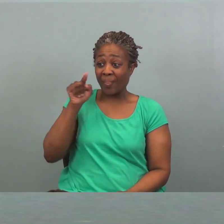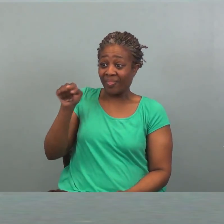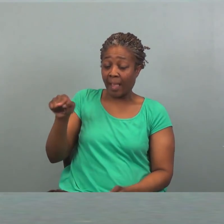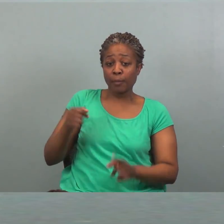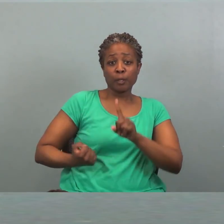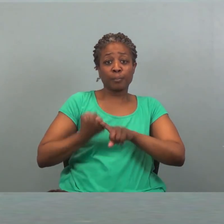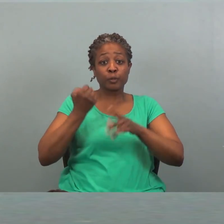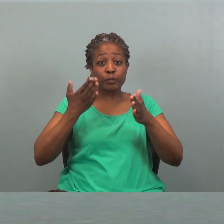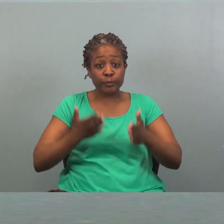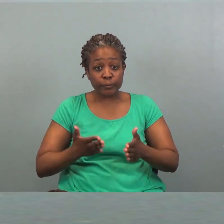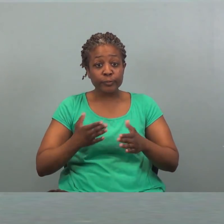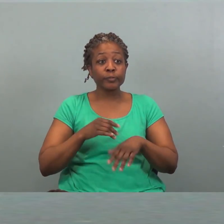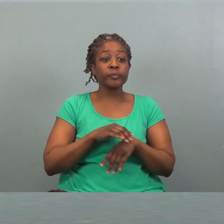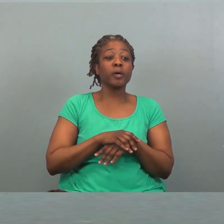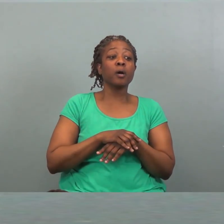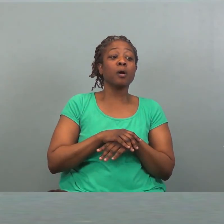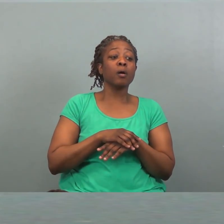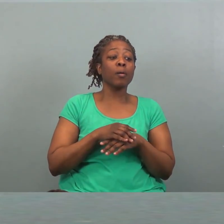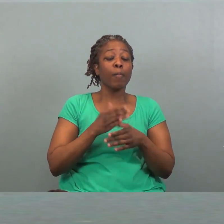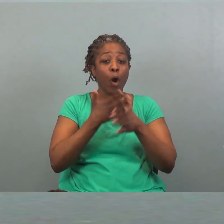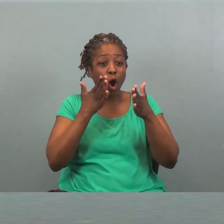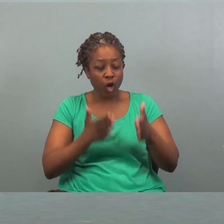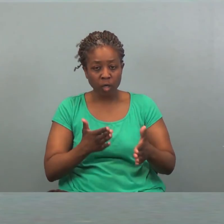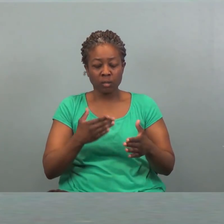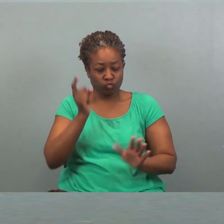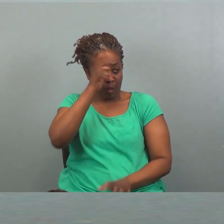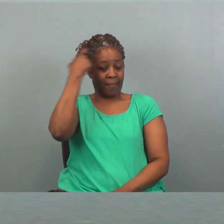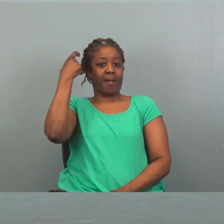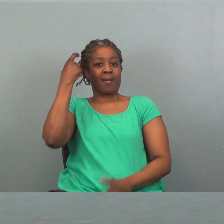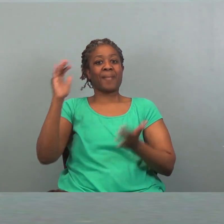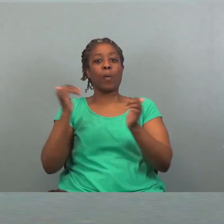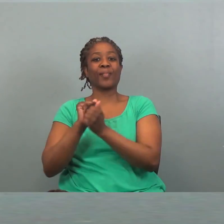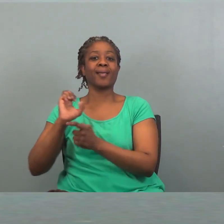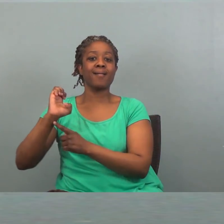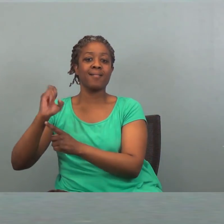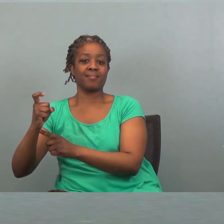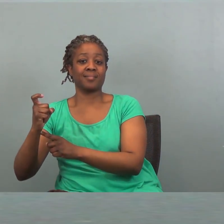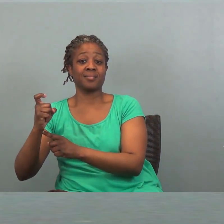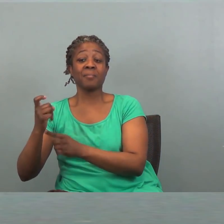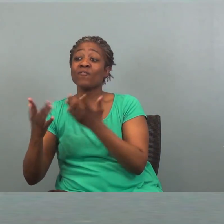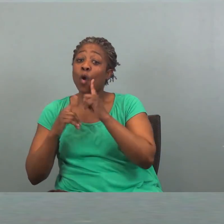Signing "abuser" or "partner" may be traumatizing for some survivors - stick with "ex".